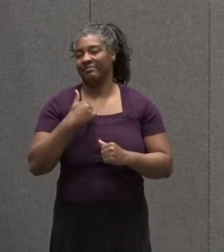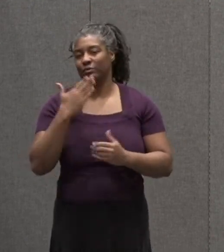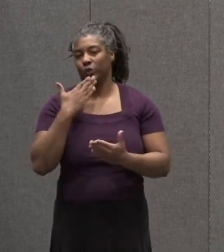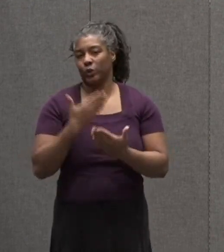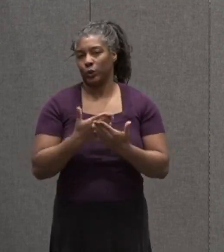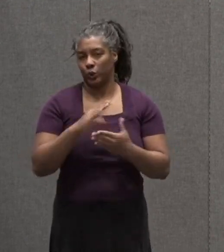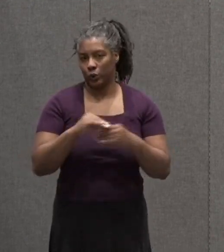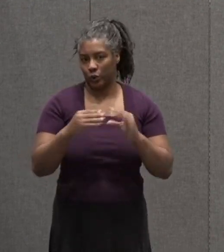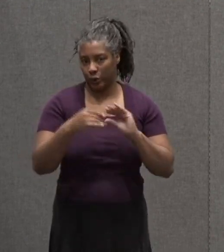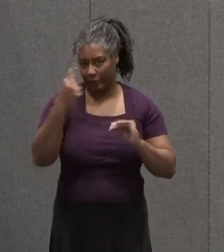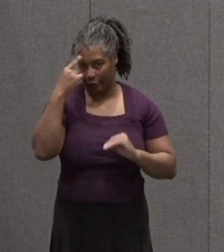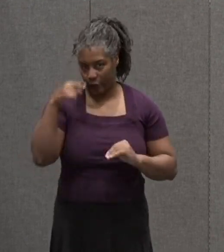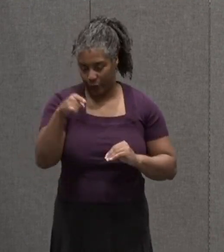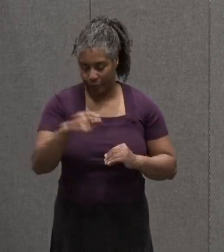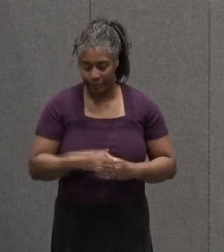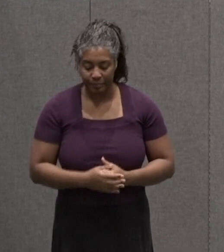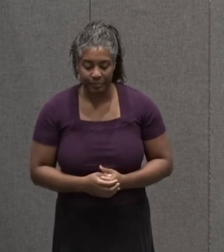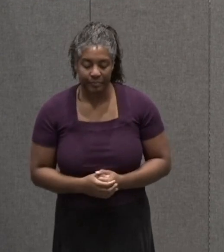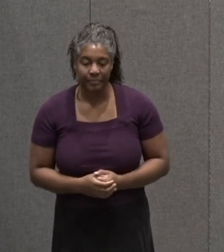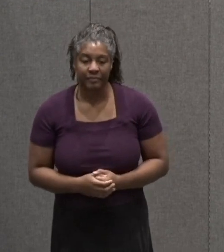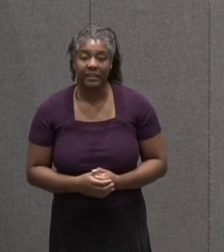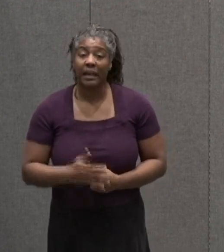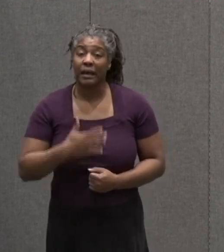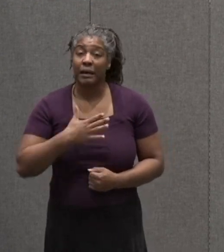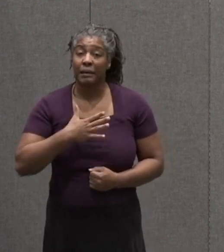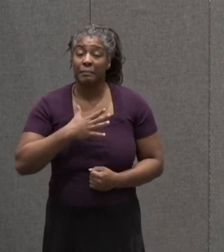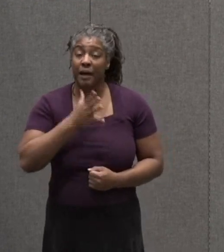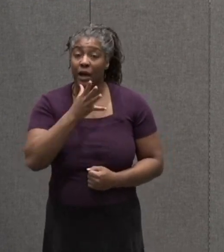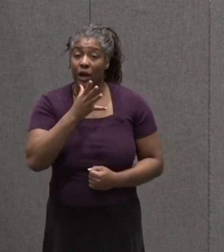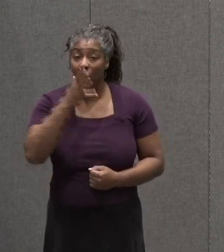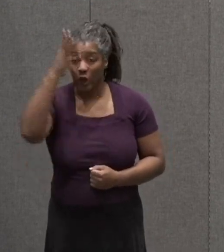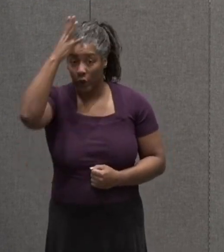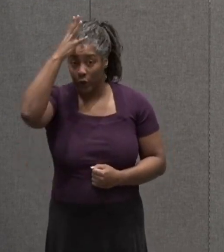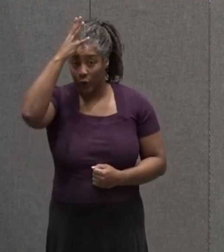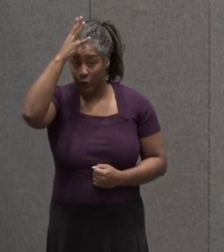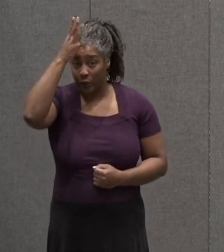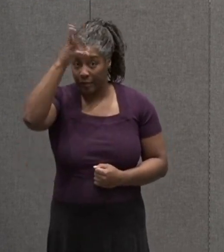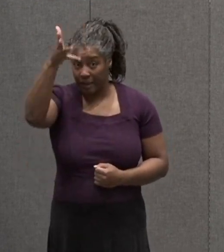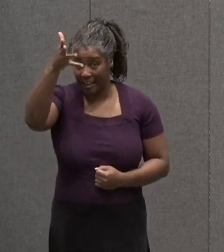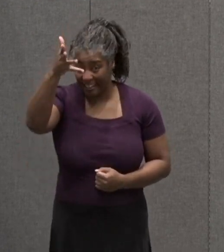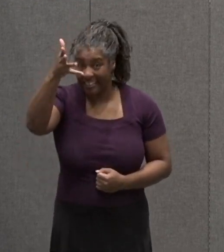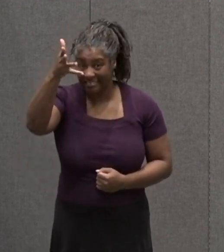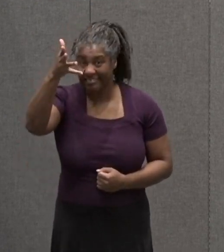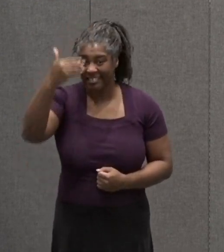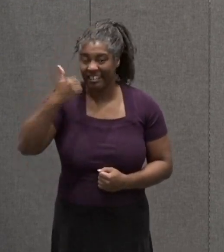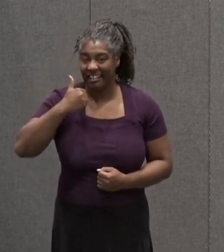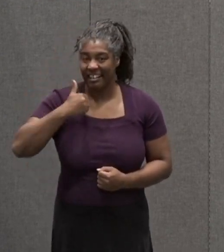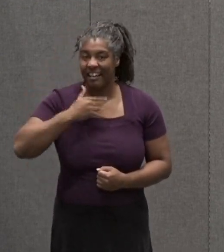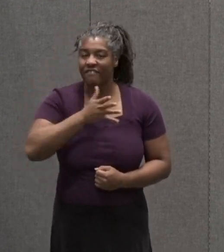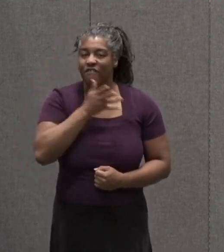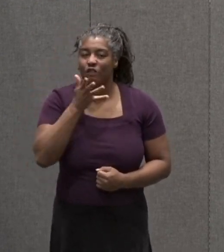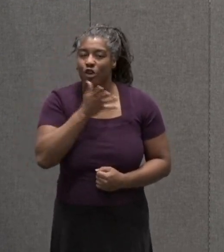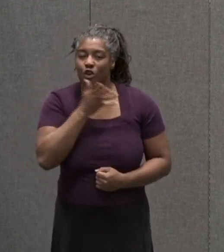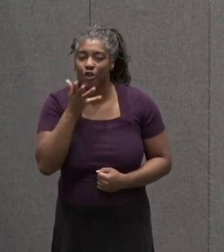My grandpa used to have a farm and every summer for a couple of weeks, I would go and visit him on the farm.